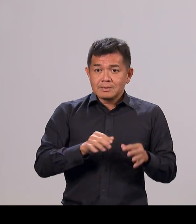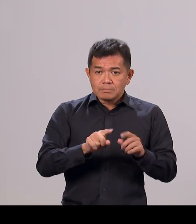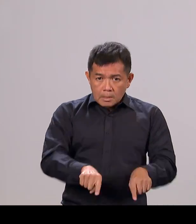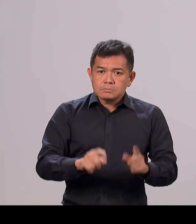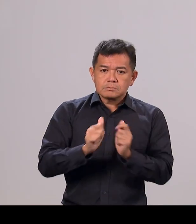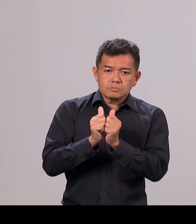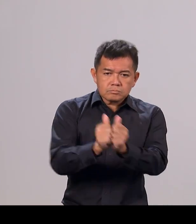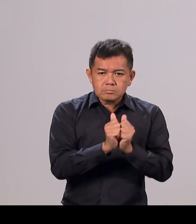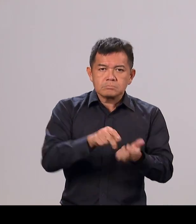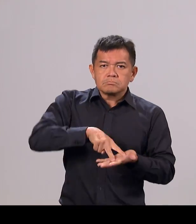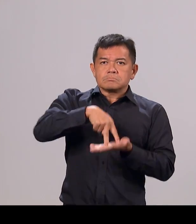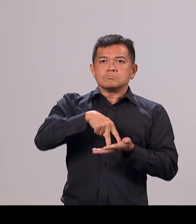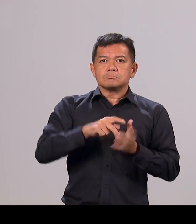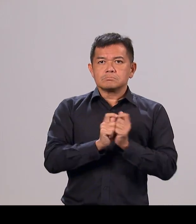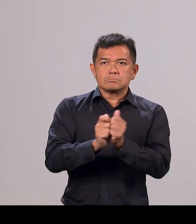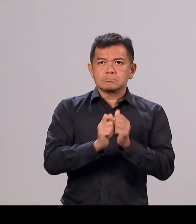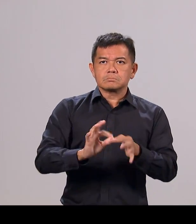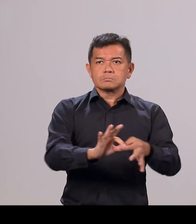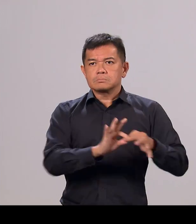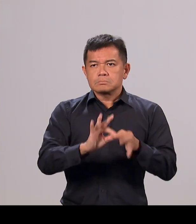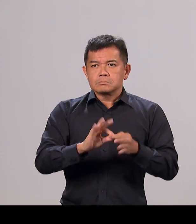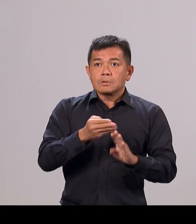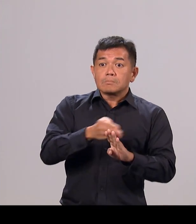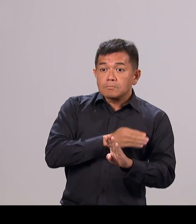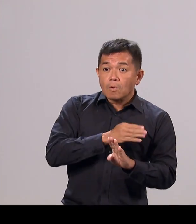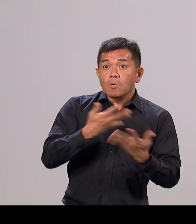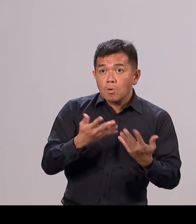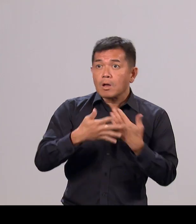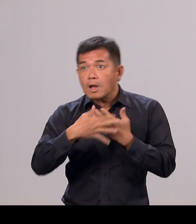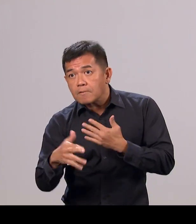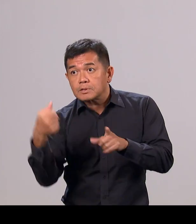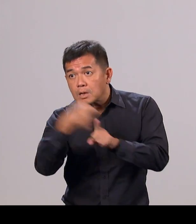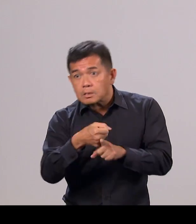I am launching SG-Secure and the SG-Secure movement, in September.